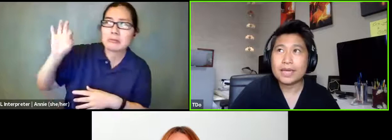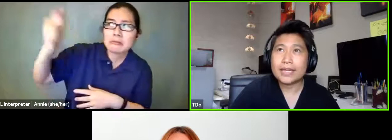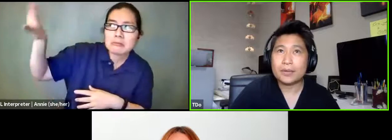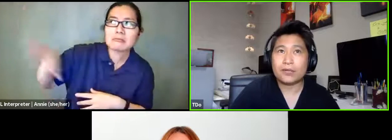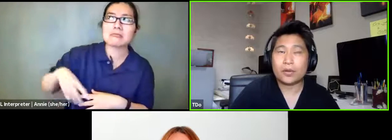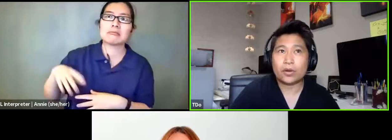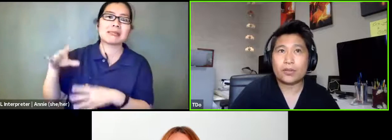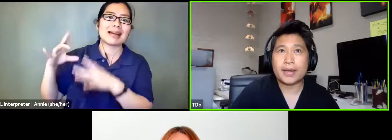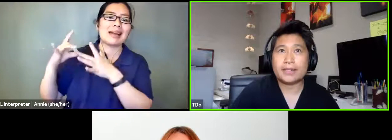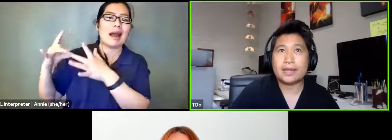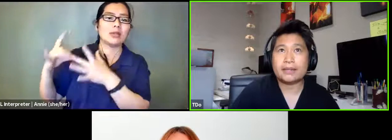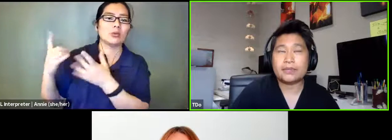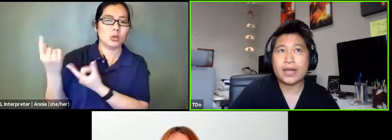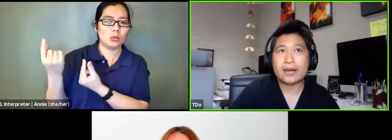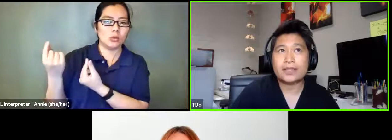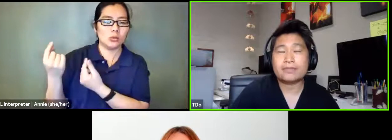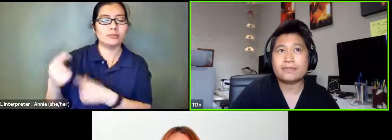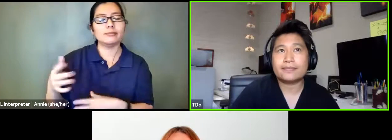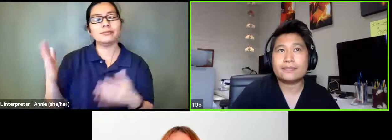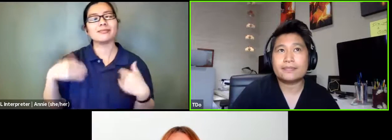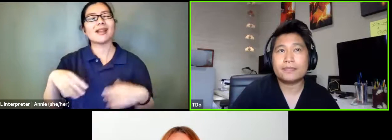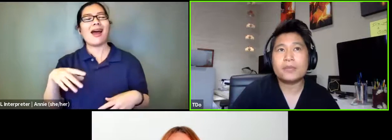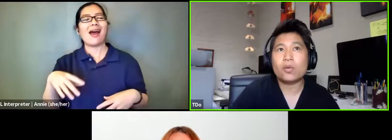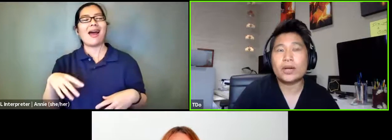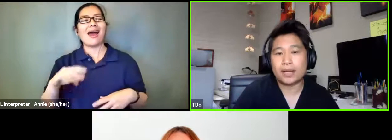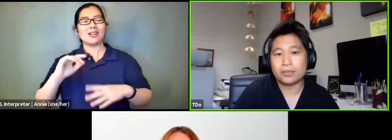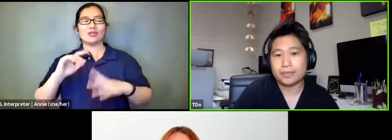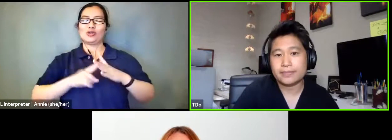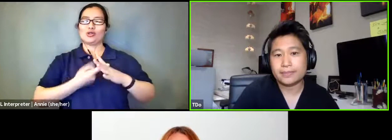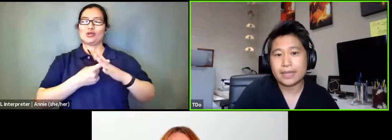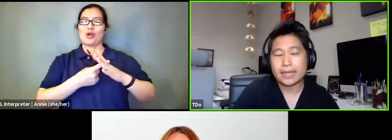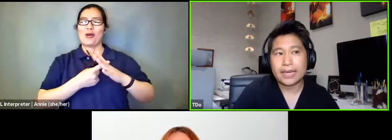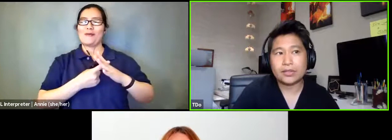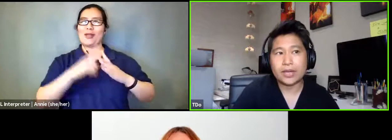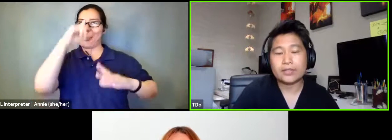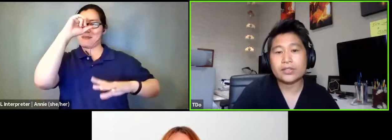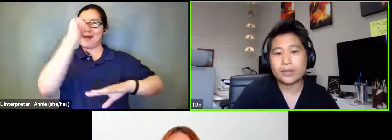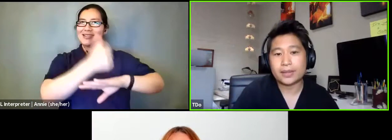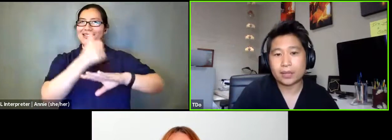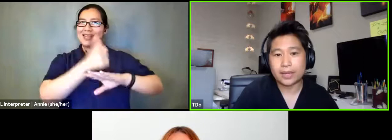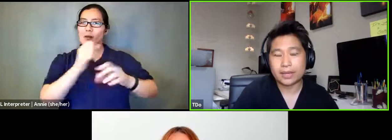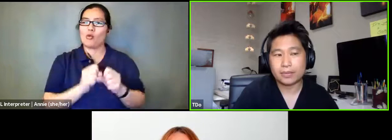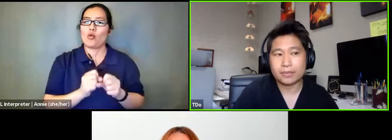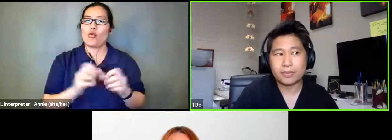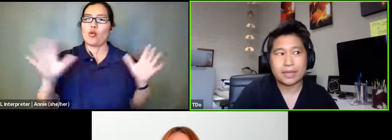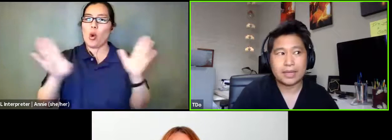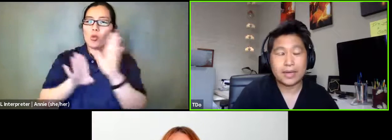Kind of coming from a growth mindset, people want to help. You have to assume they want to help. I